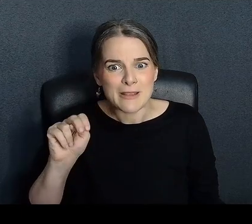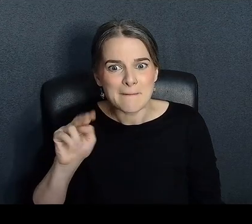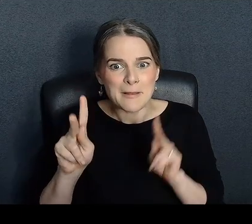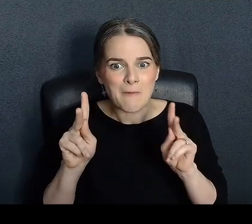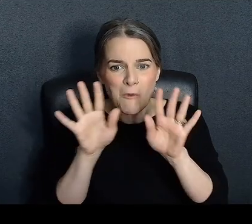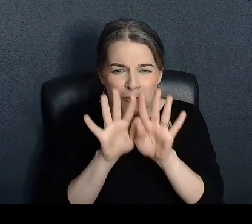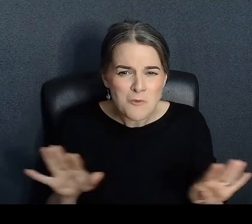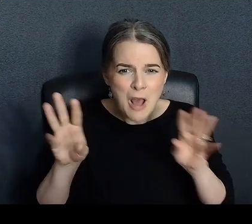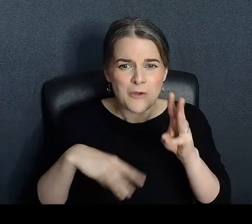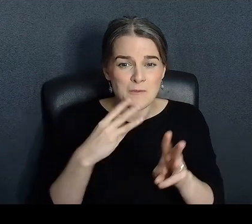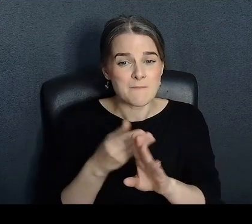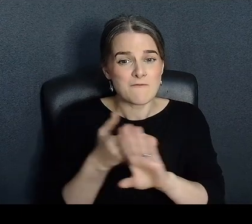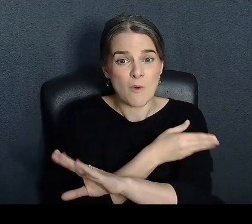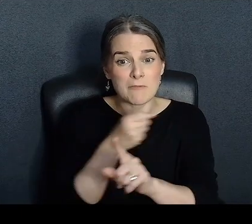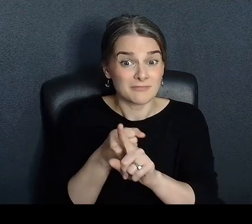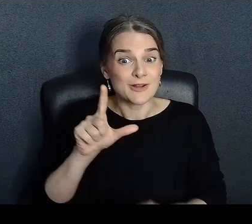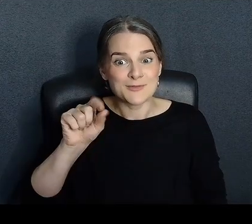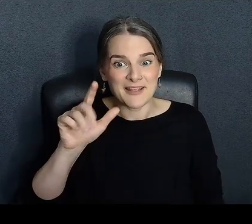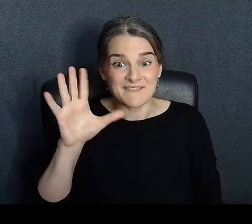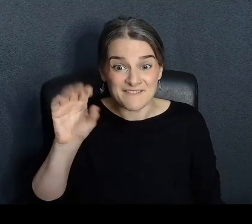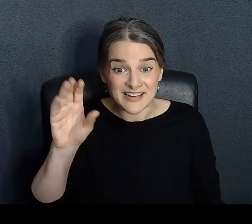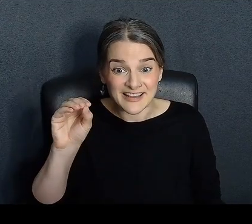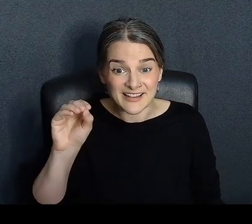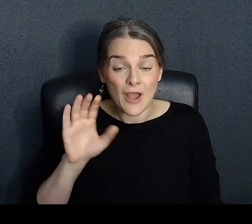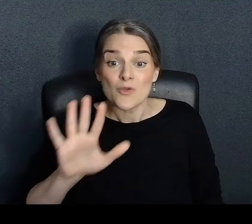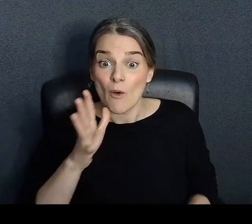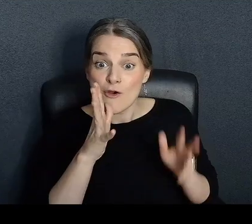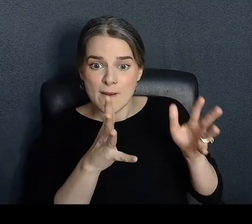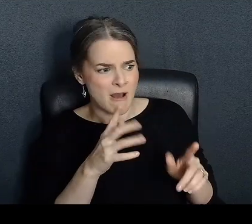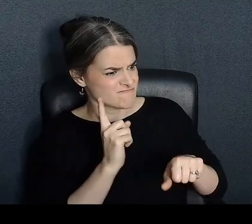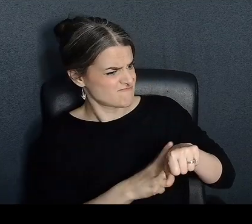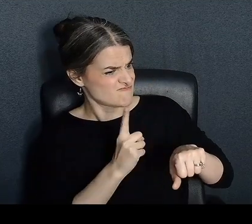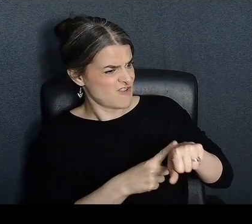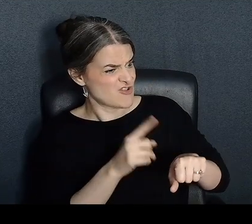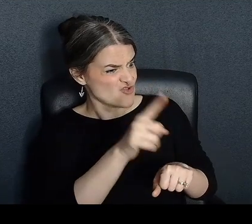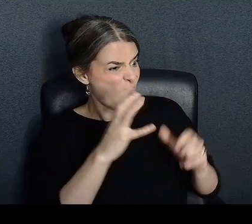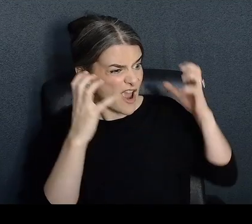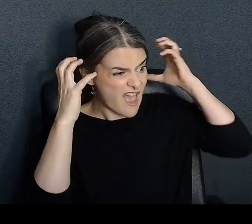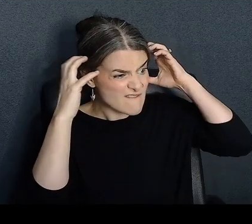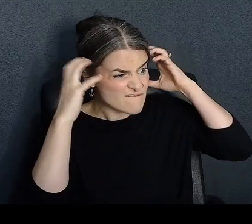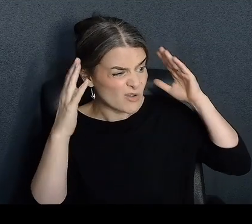So when granny told you to lower the volume on your headphones, she wasn't wrong.